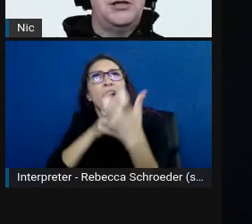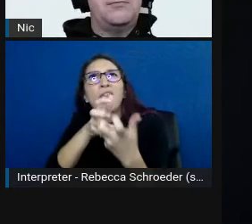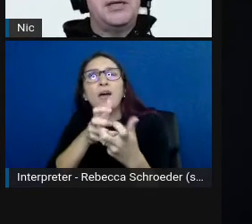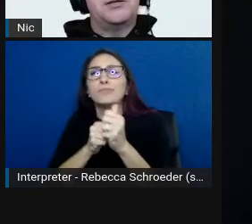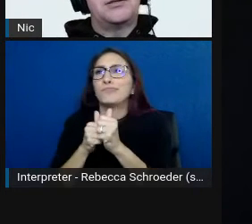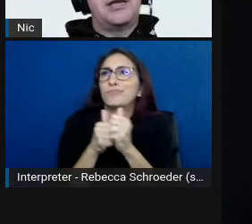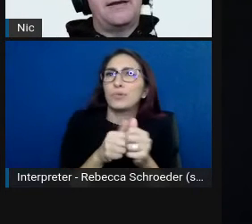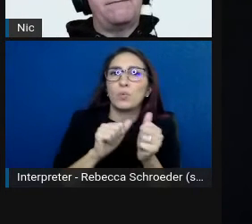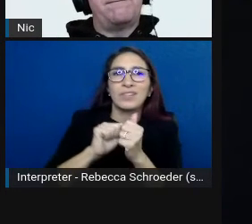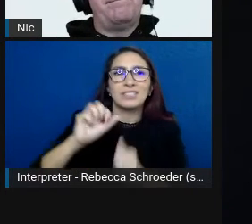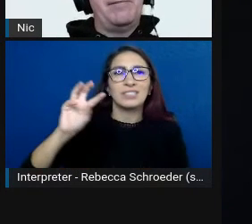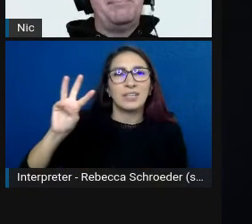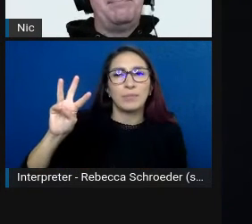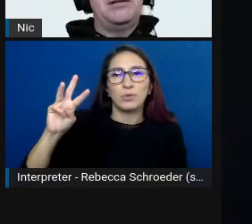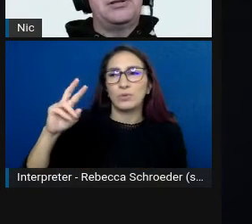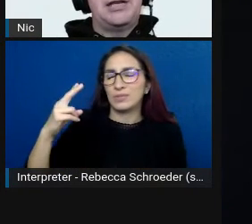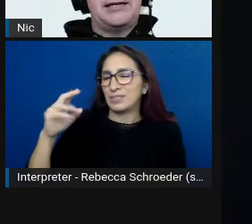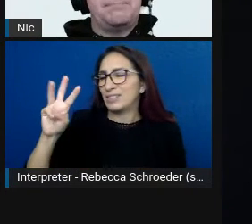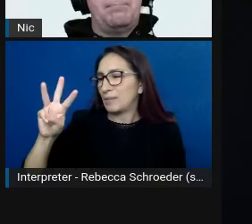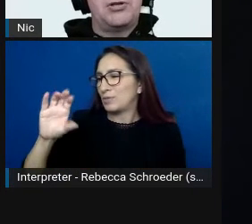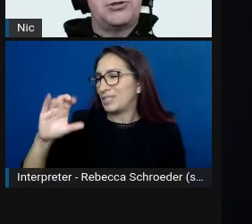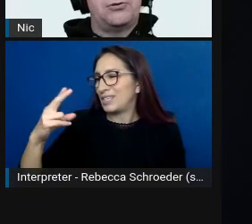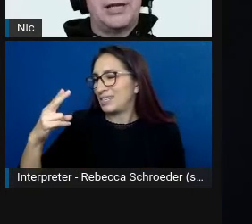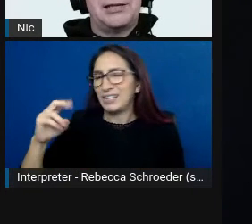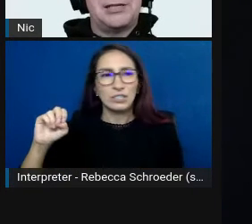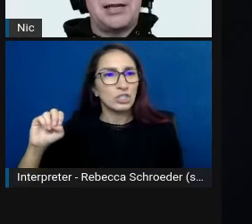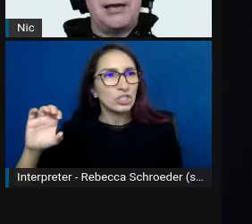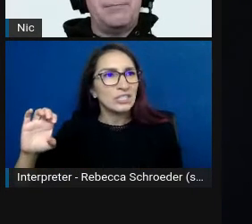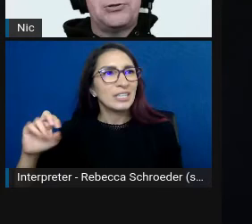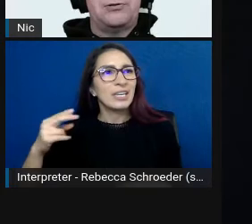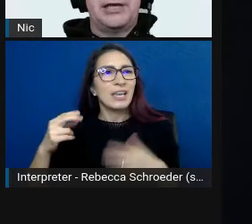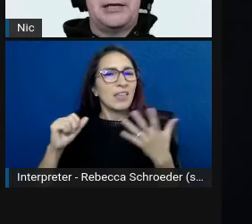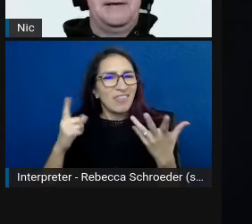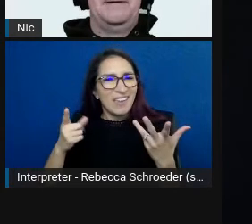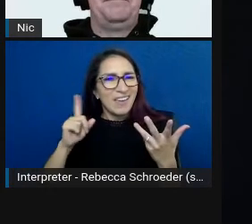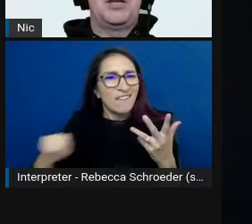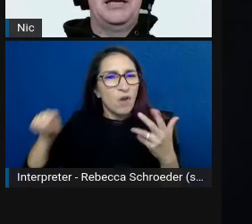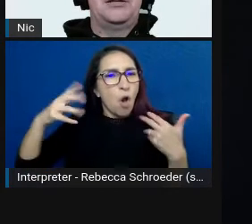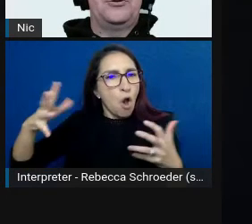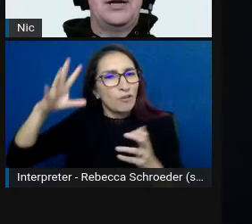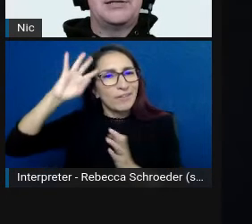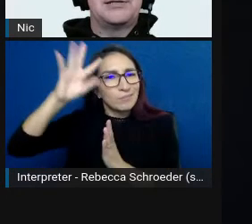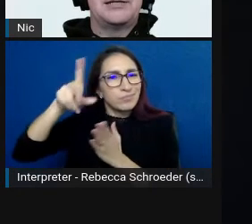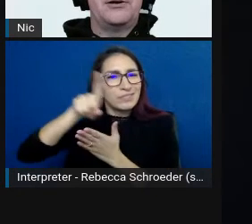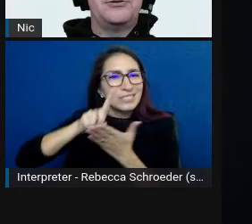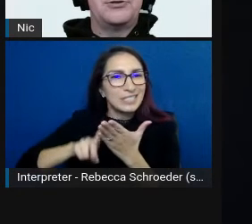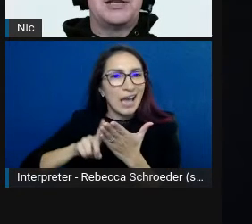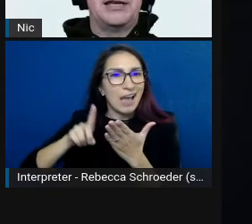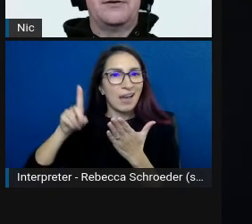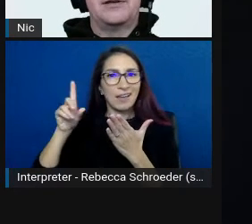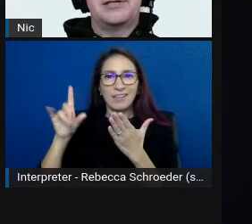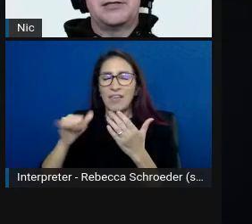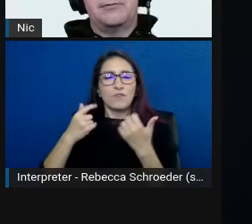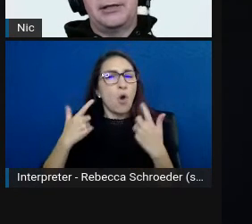No, because they've built that muscle, that design muscle that integrates their understanding of accessibility.